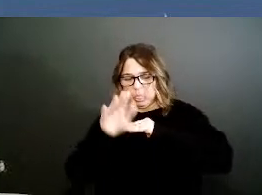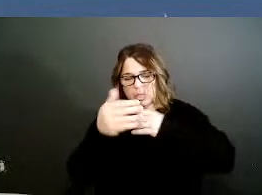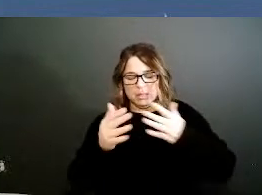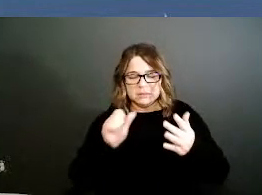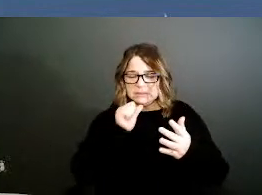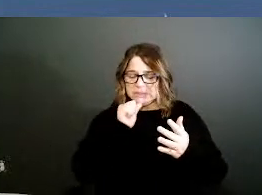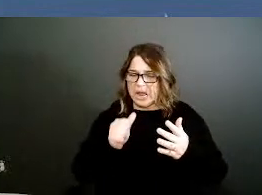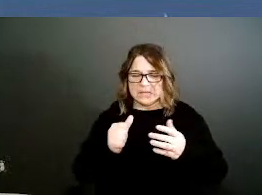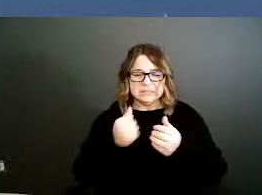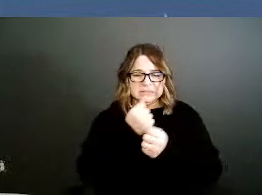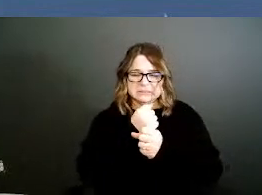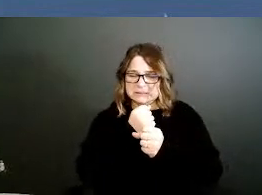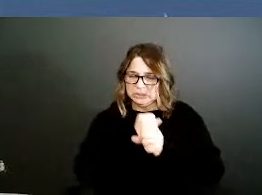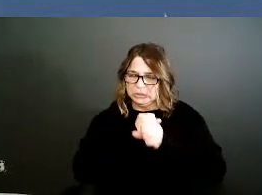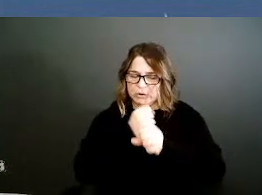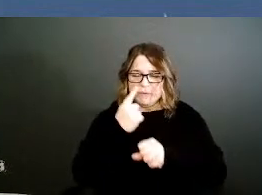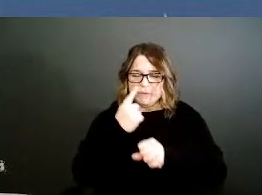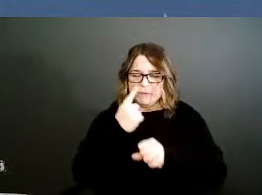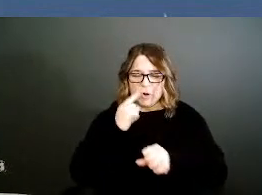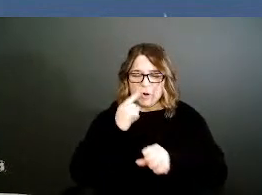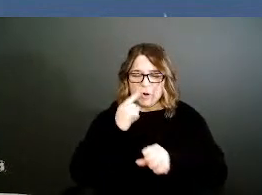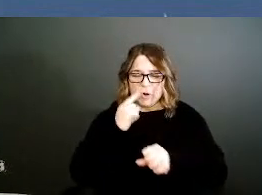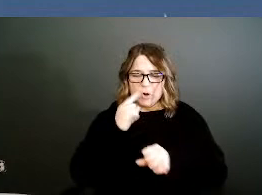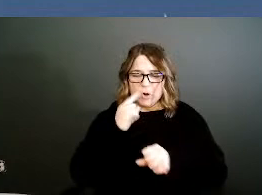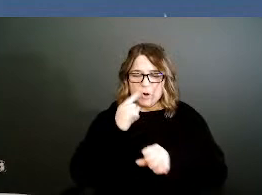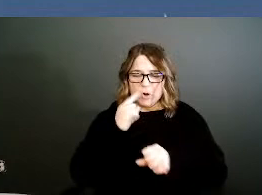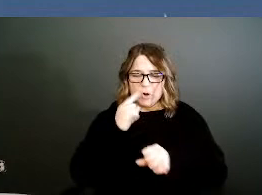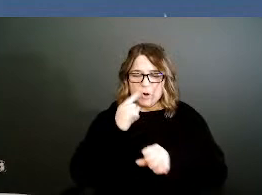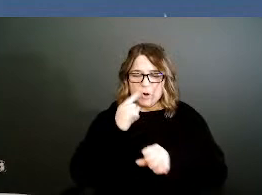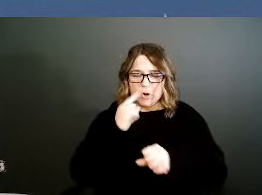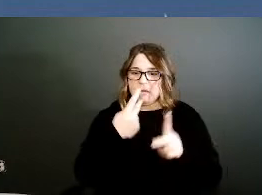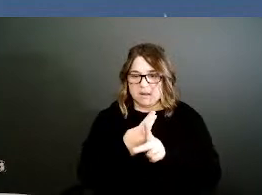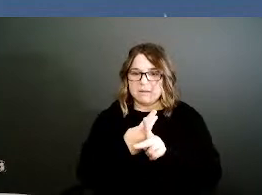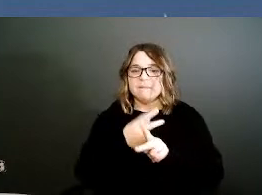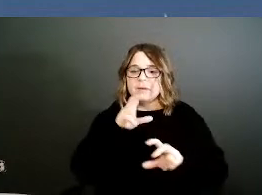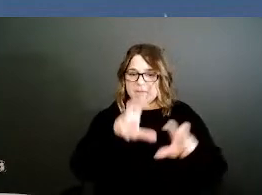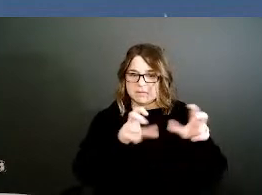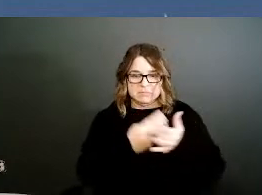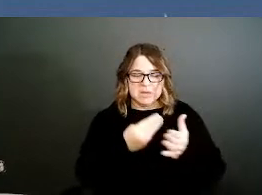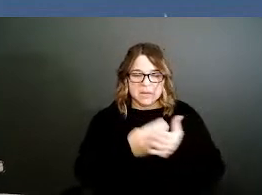SAFETY. THIS KIND OF INVESTMENT WILL ACTUALLY PROVIDE COMMUNITY AND THIS KIND OF STABILIZATION OF